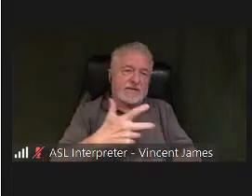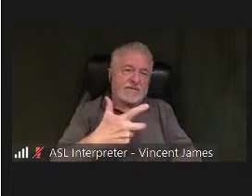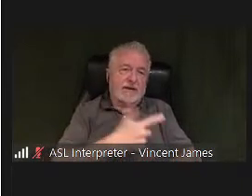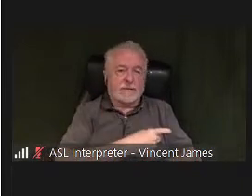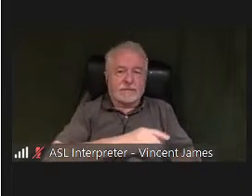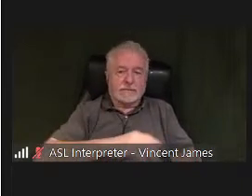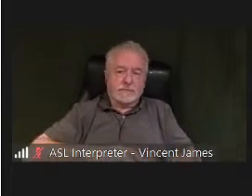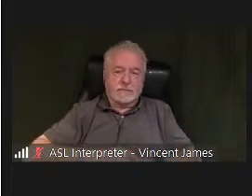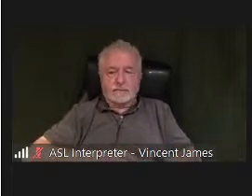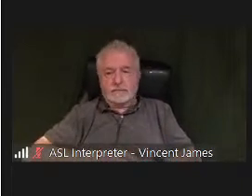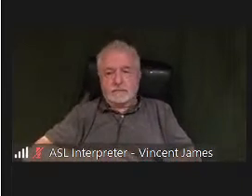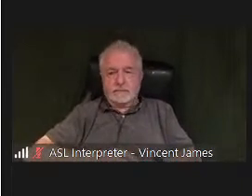Vaccinated.